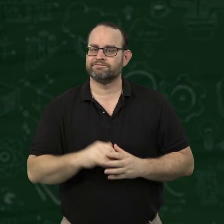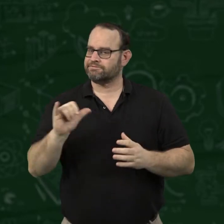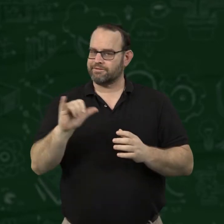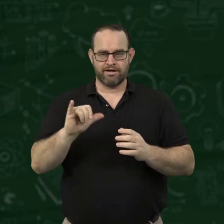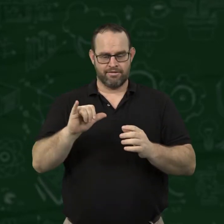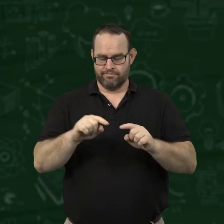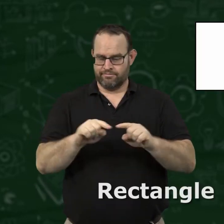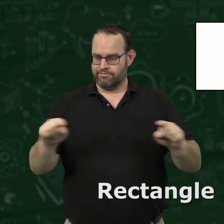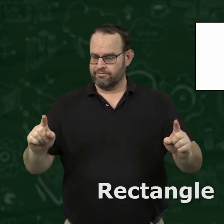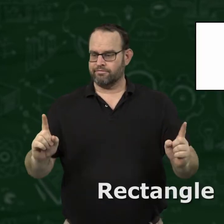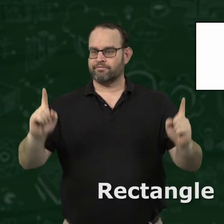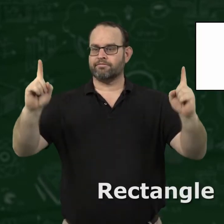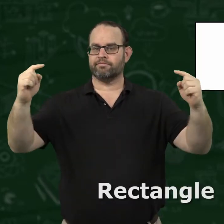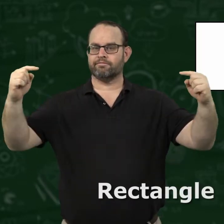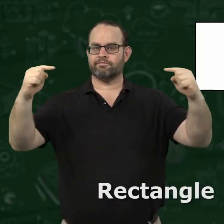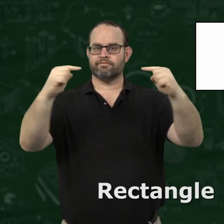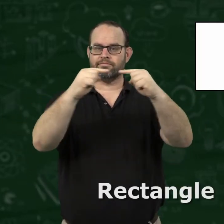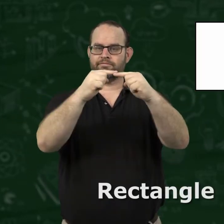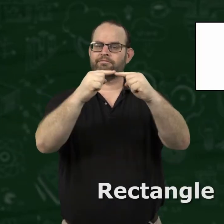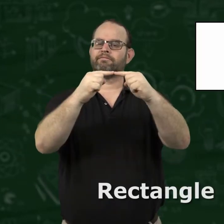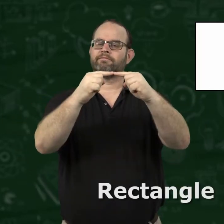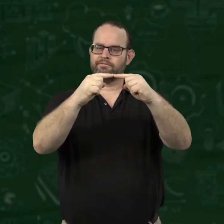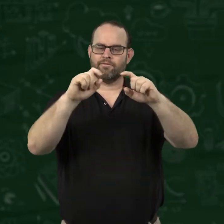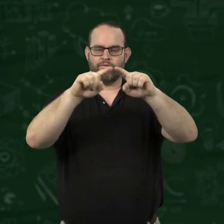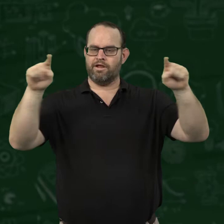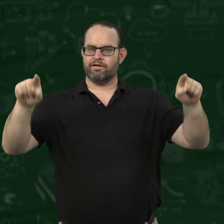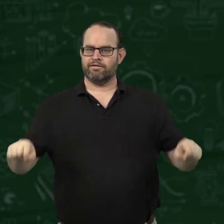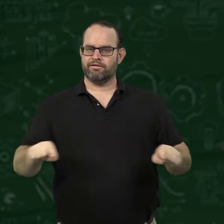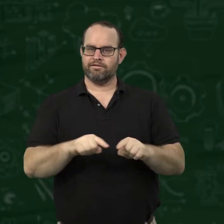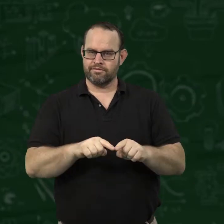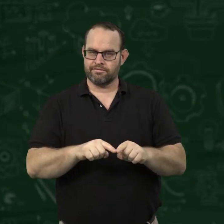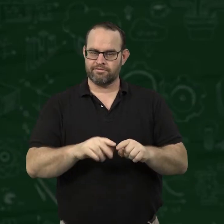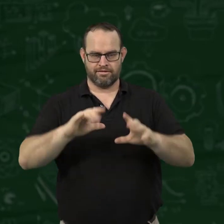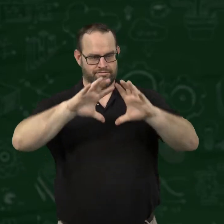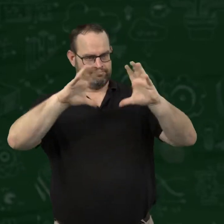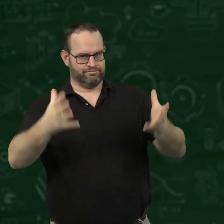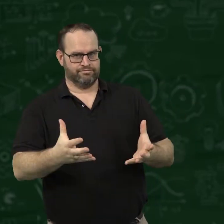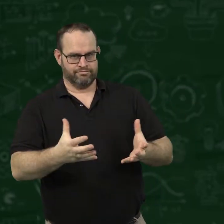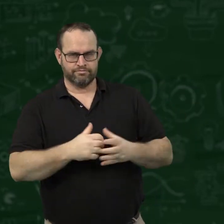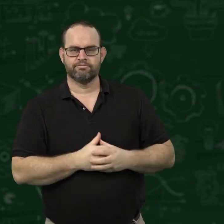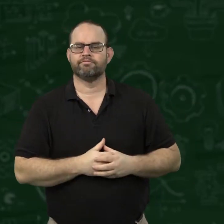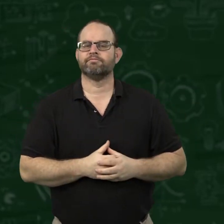A rectangle is an example of a 4-sided polygon.